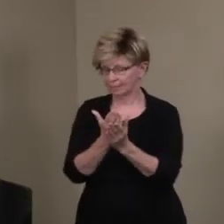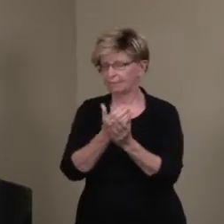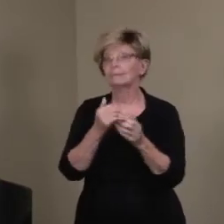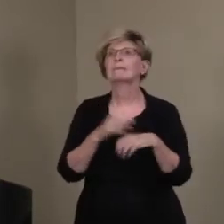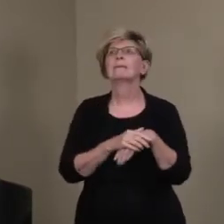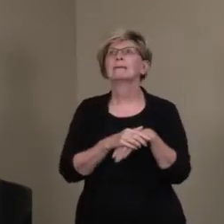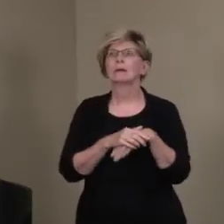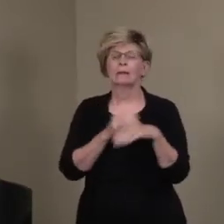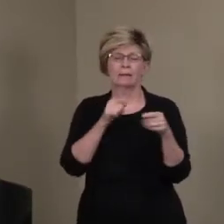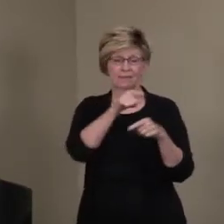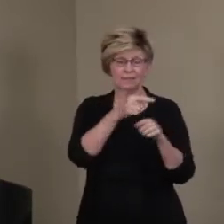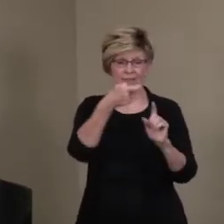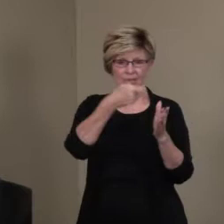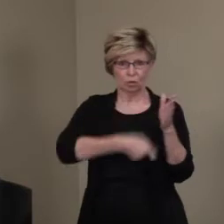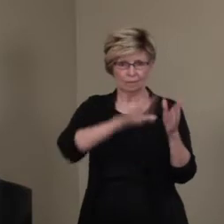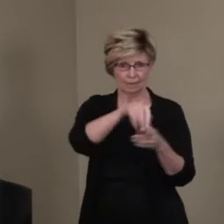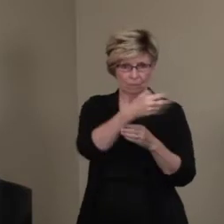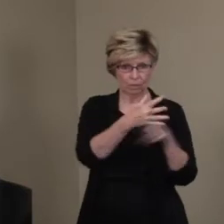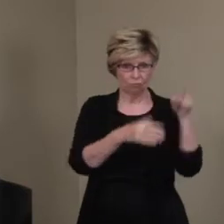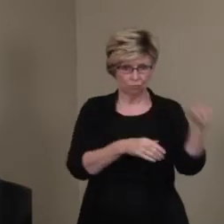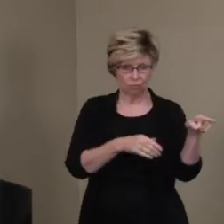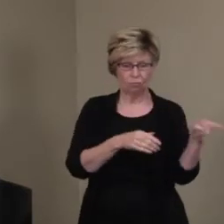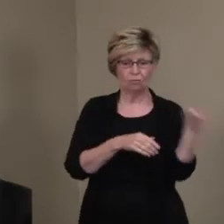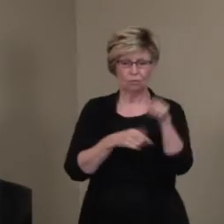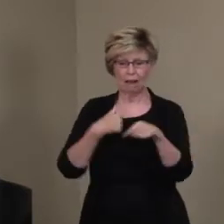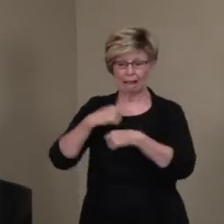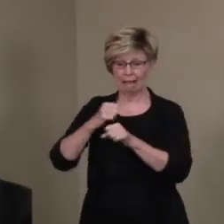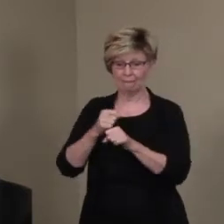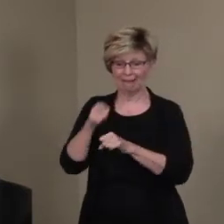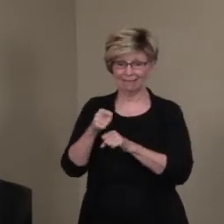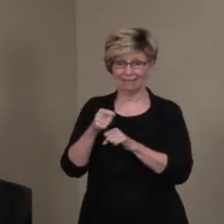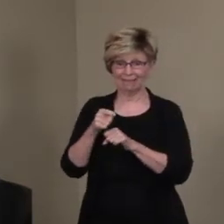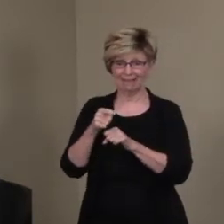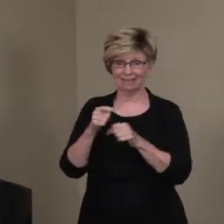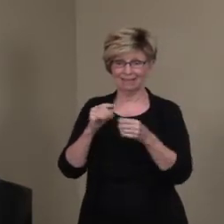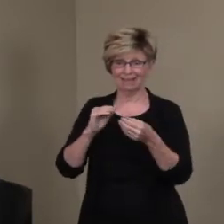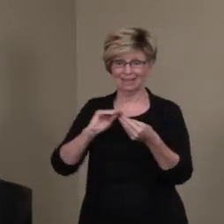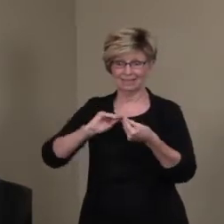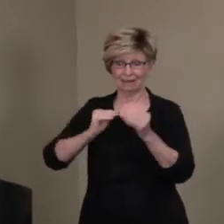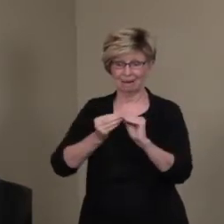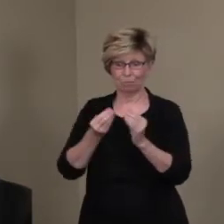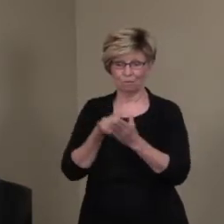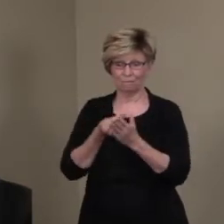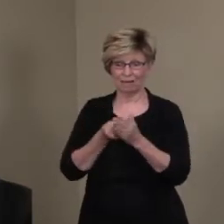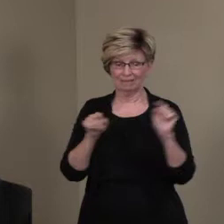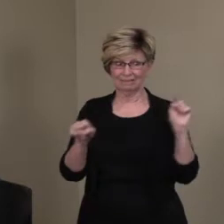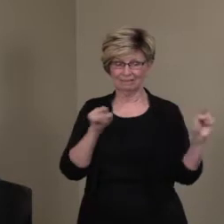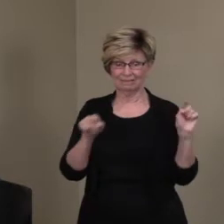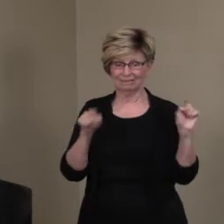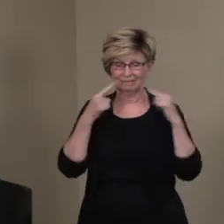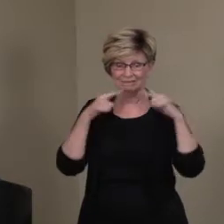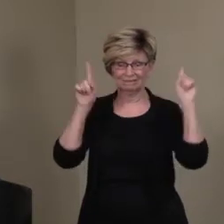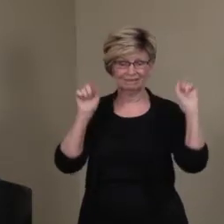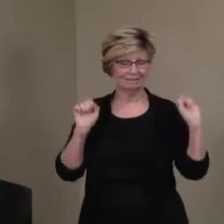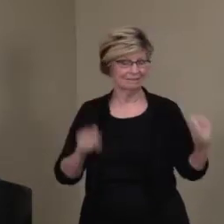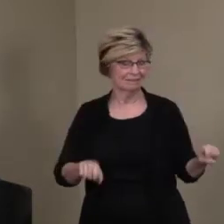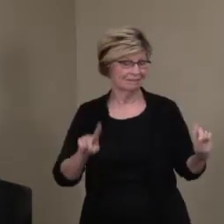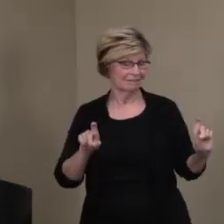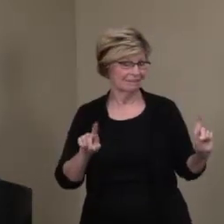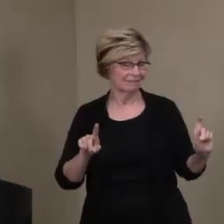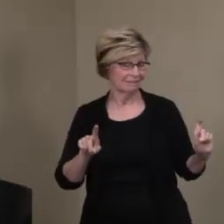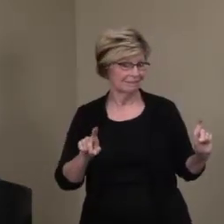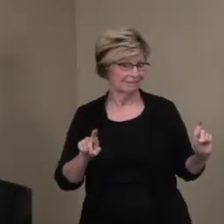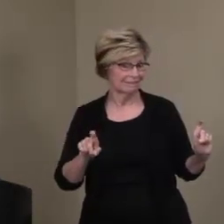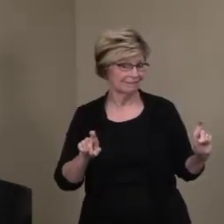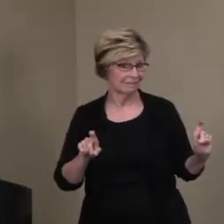honestly if an item has a cost you have to compare it to how much money the